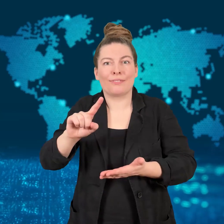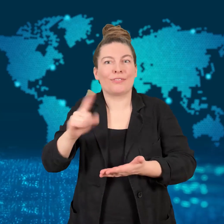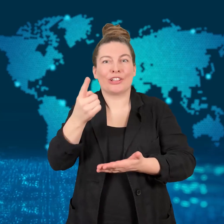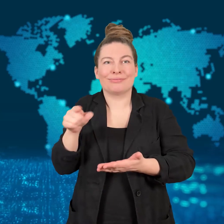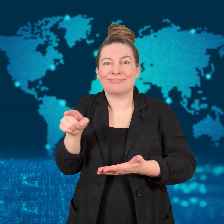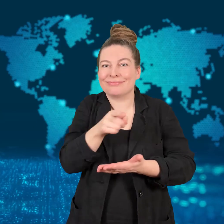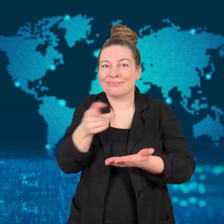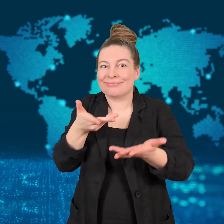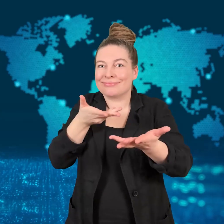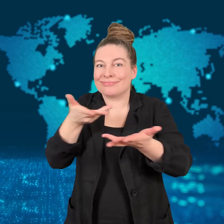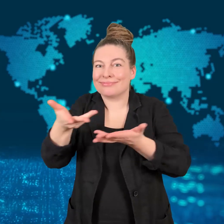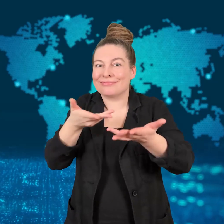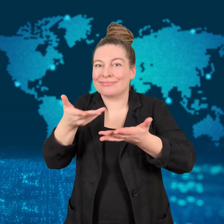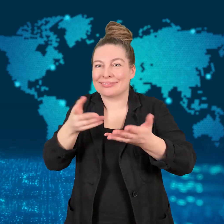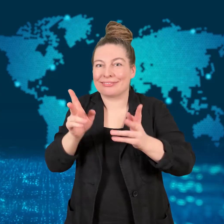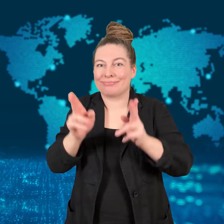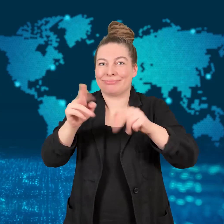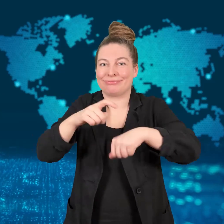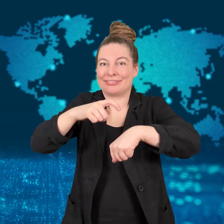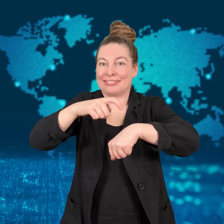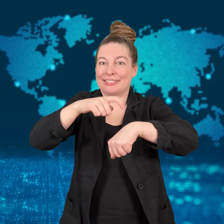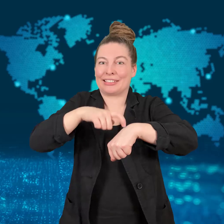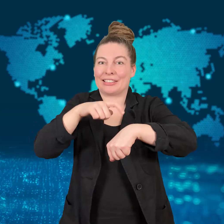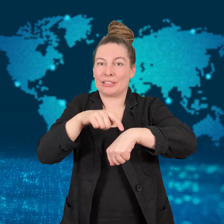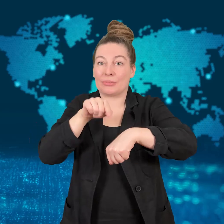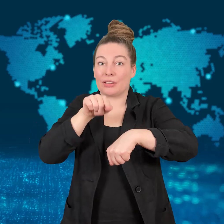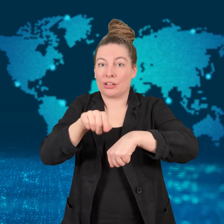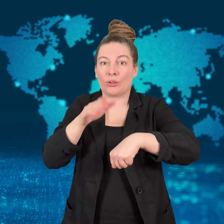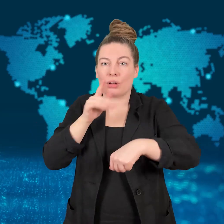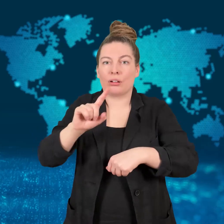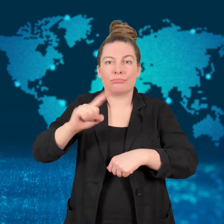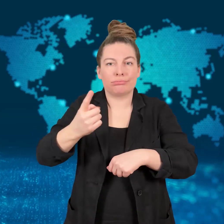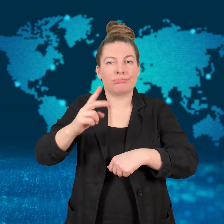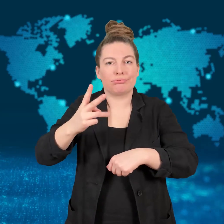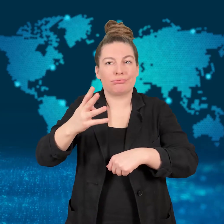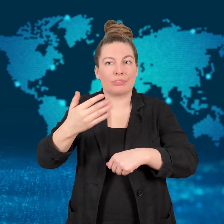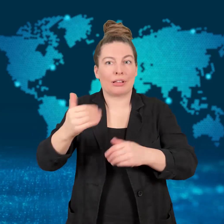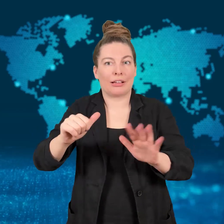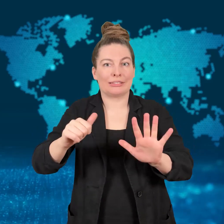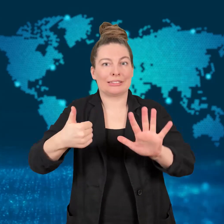this Saturday will be the sixth exchange part of